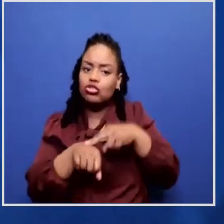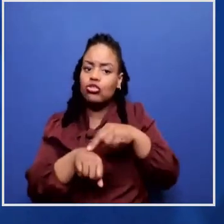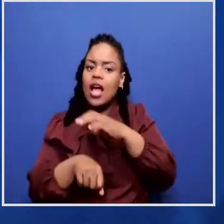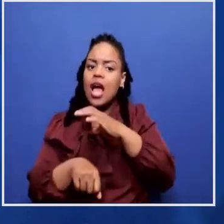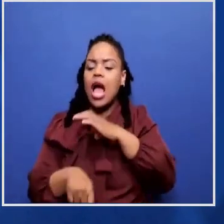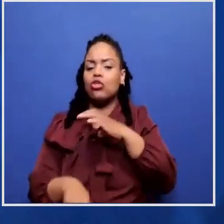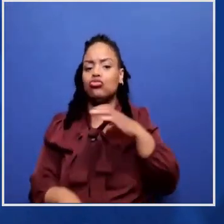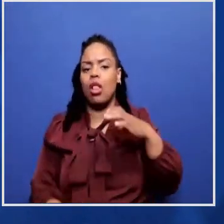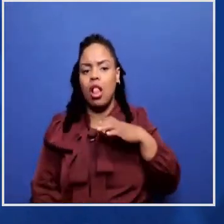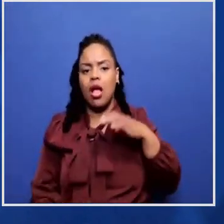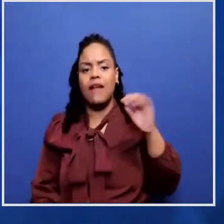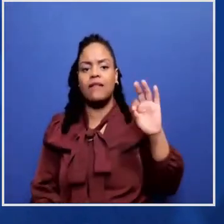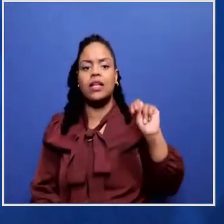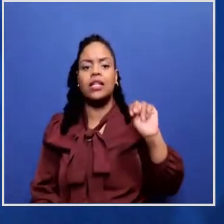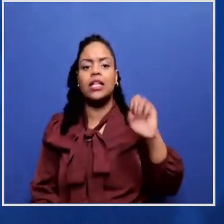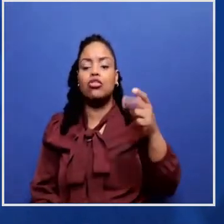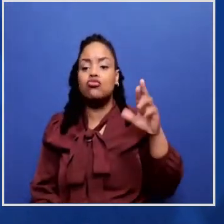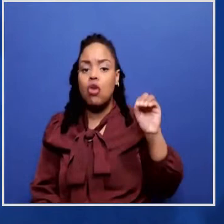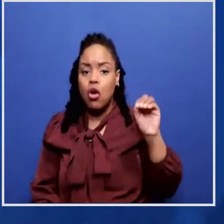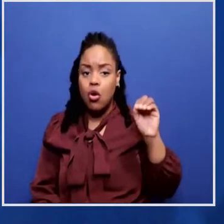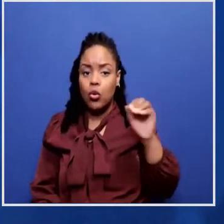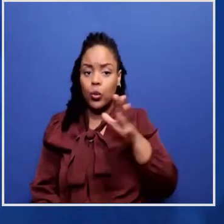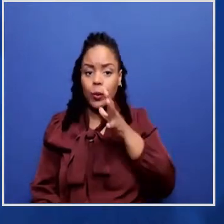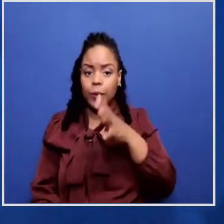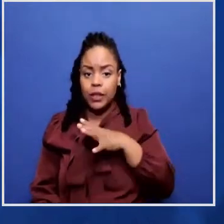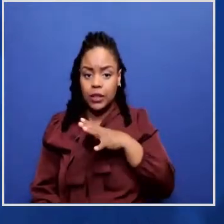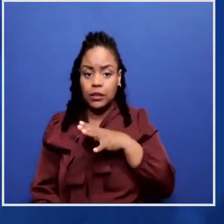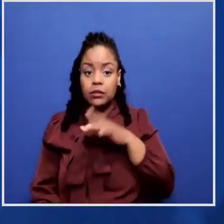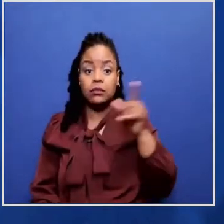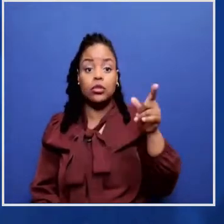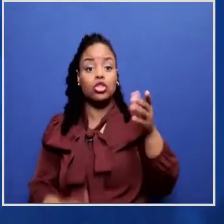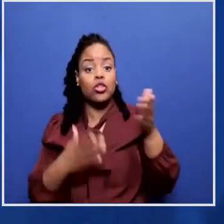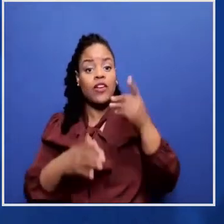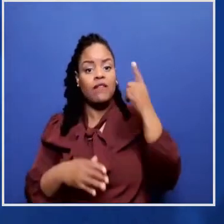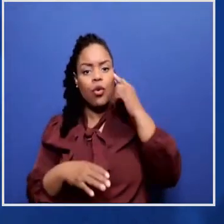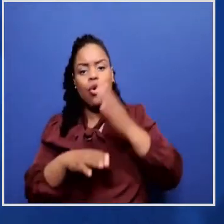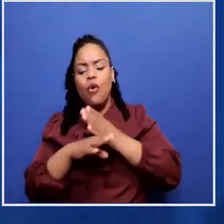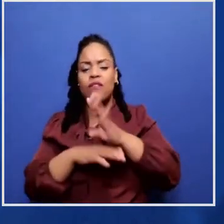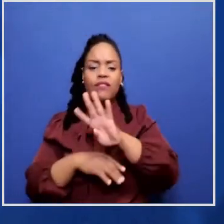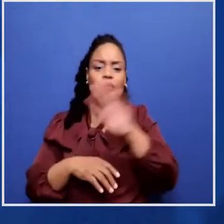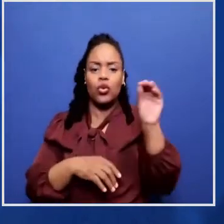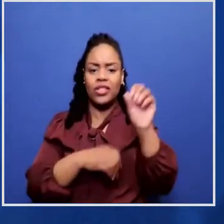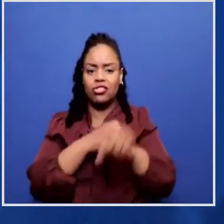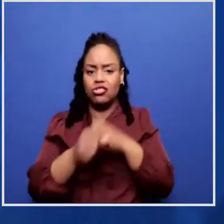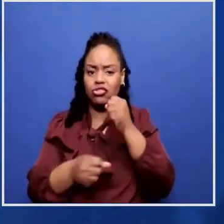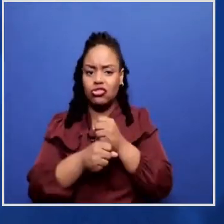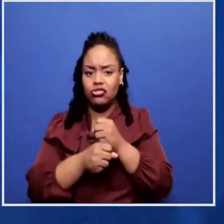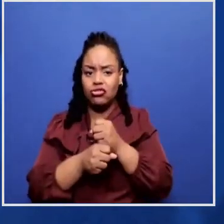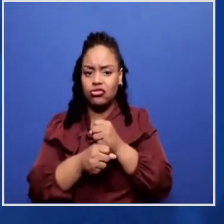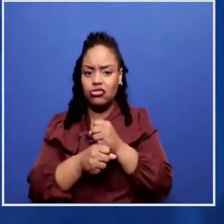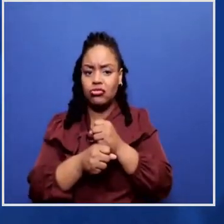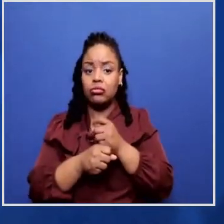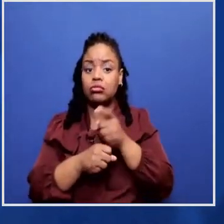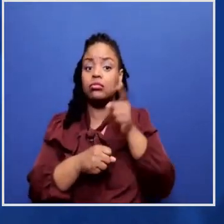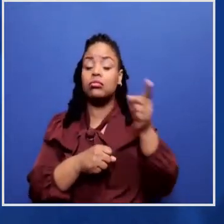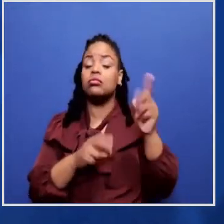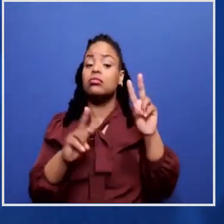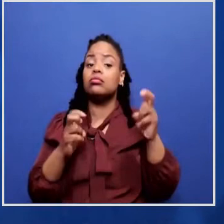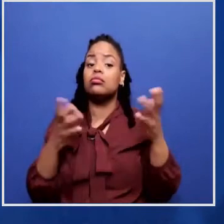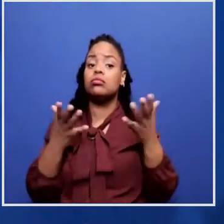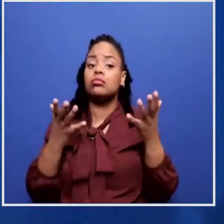THAT ICONIC LEADER OF THE